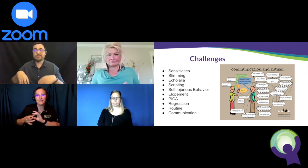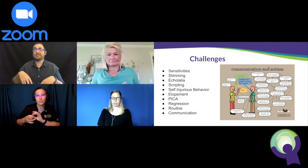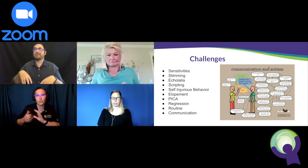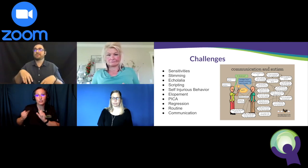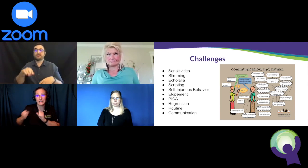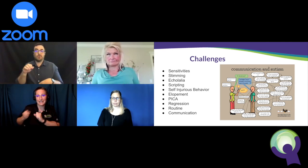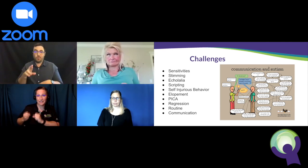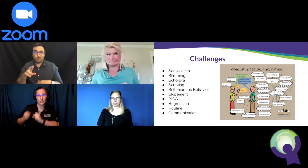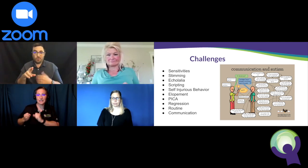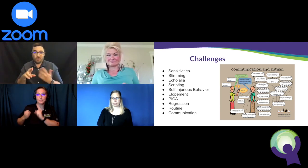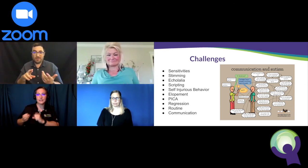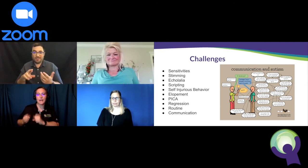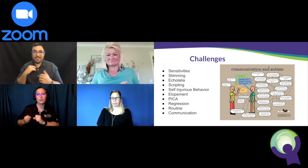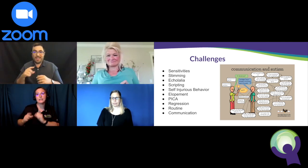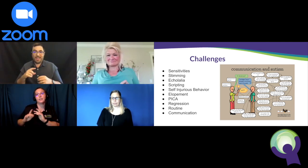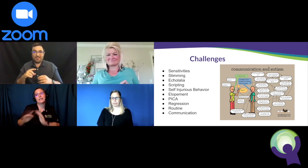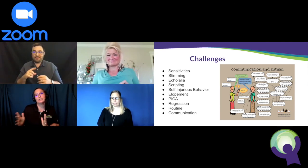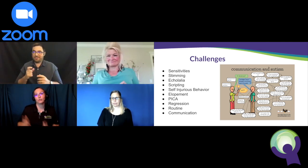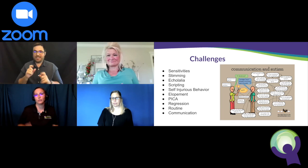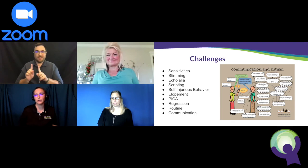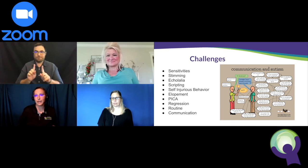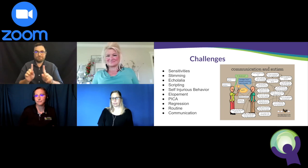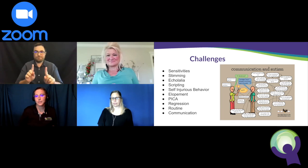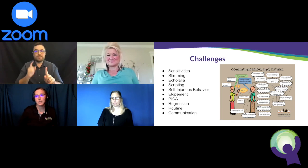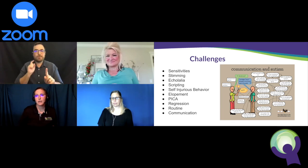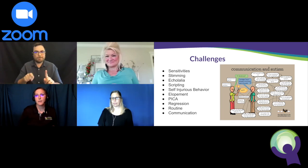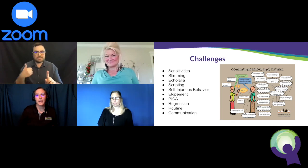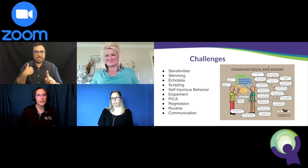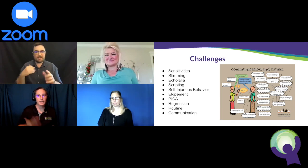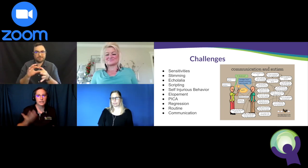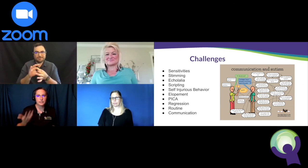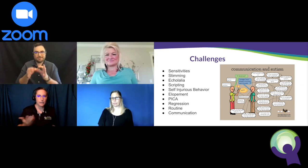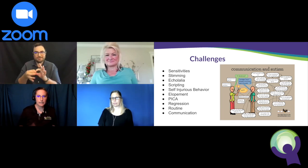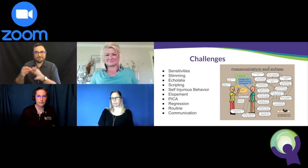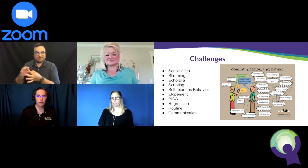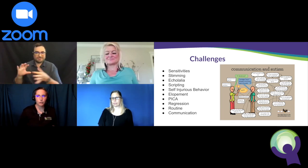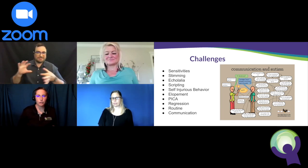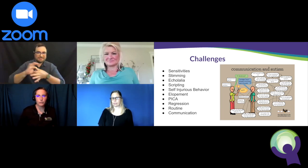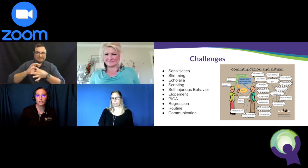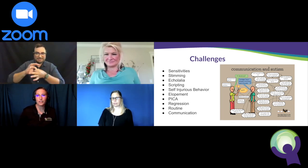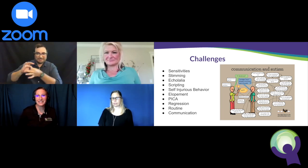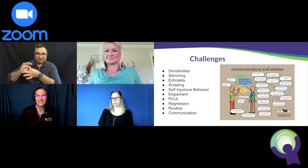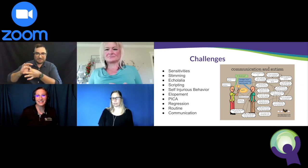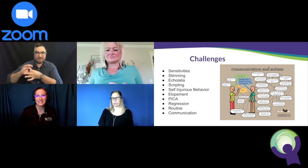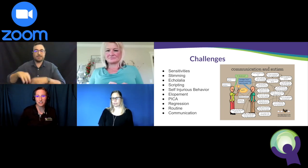children attached to them somehow so that their kids don't run away. PICA is what I talked about earlier when you're eating things that you're not